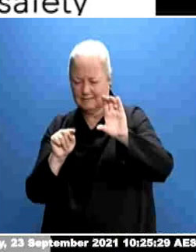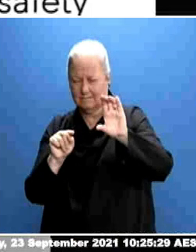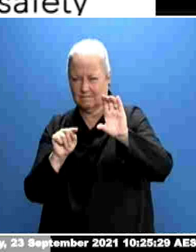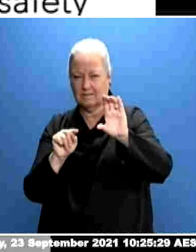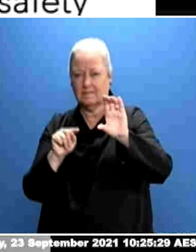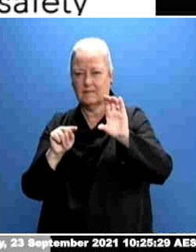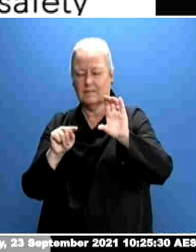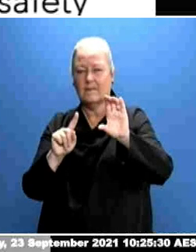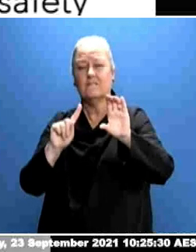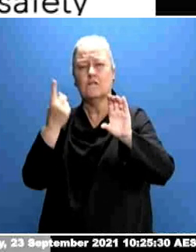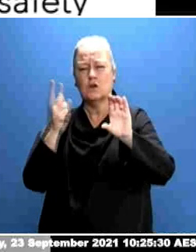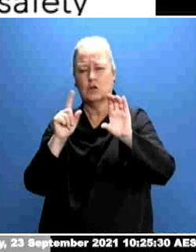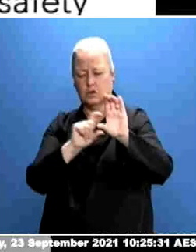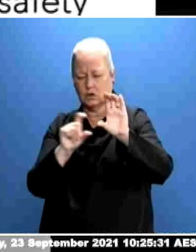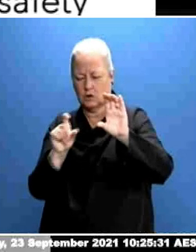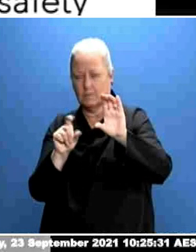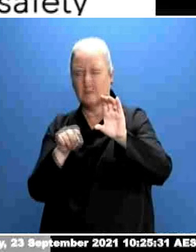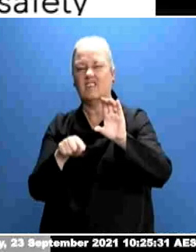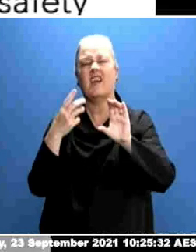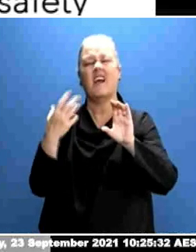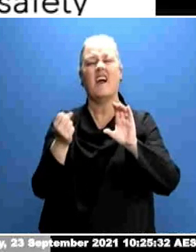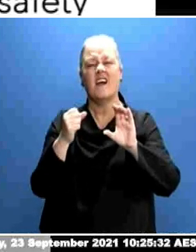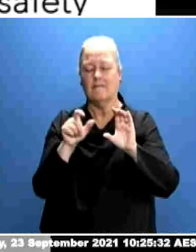you've referred to ..... broader treatment and support being seen